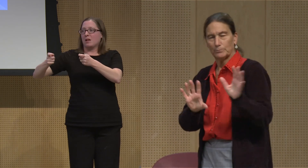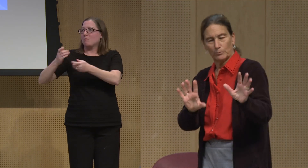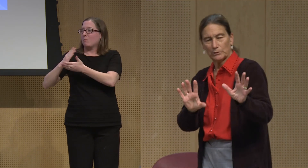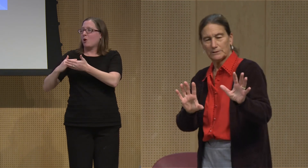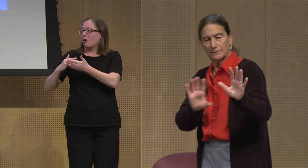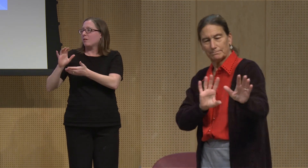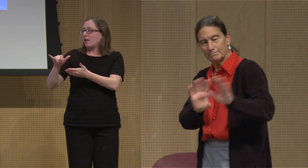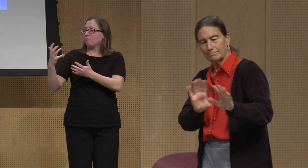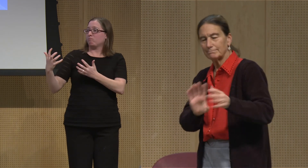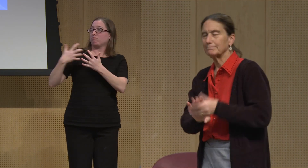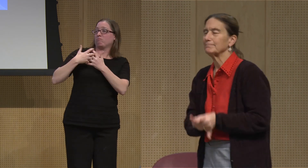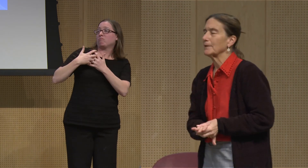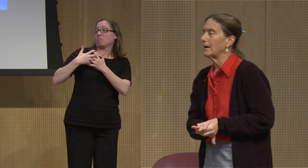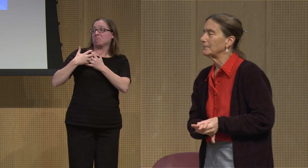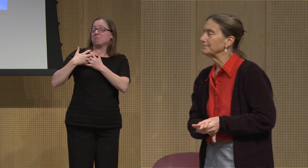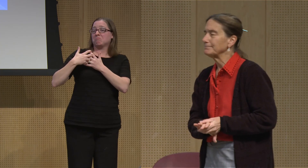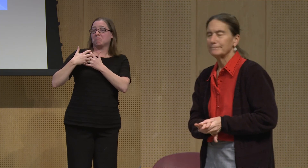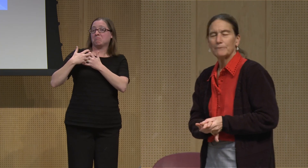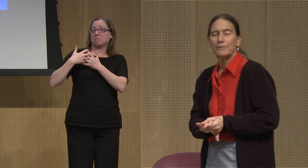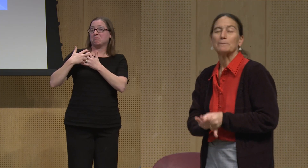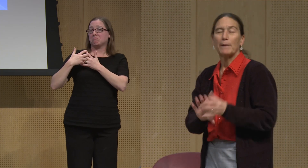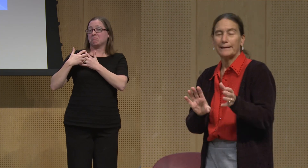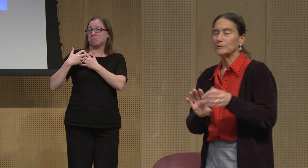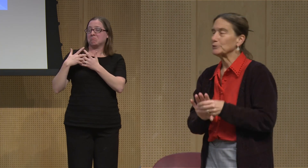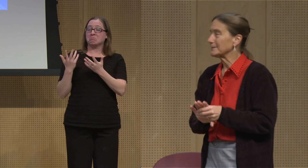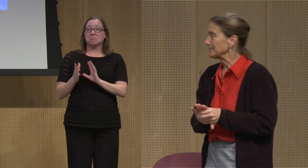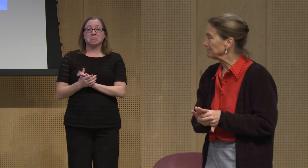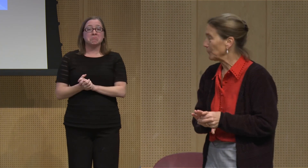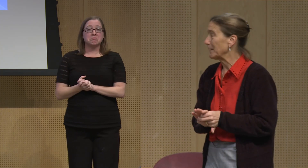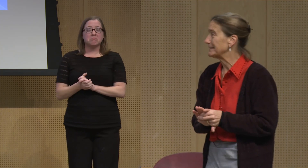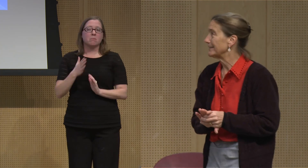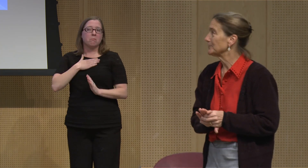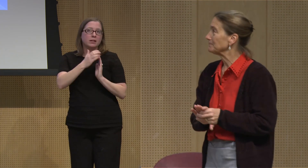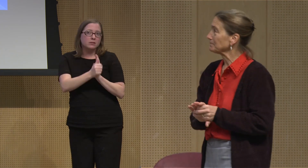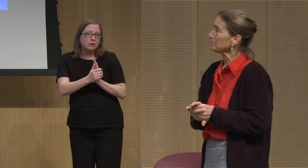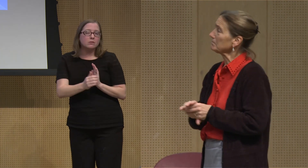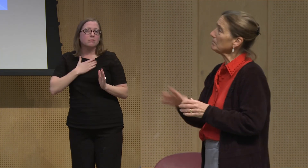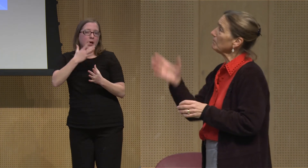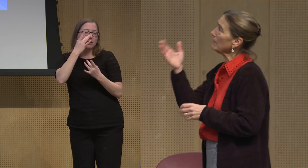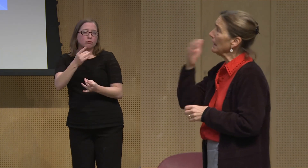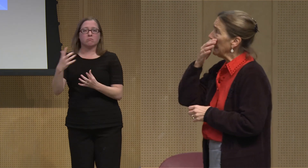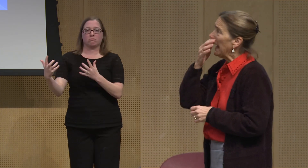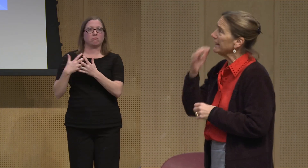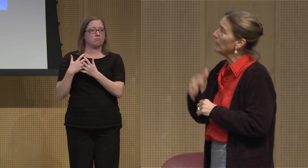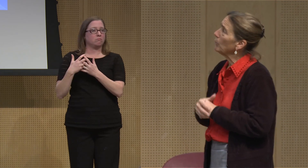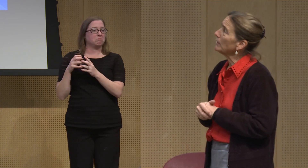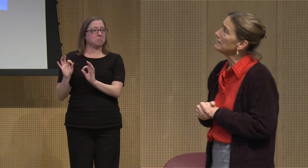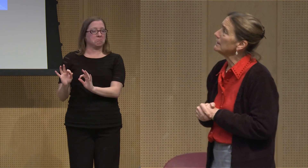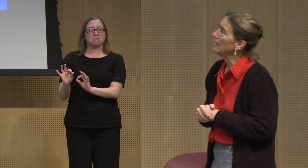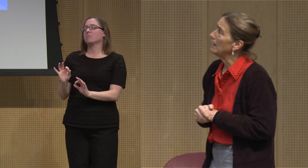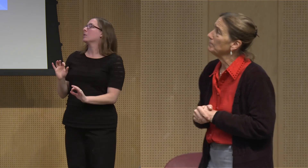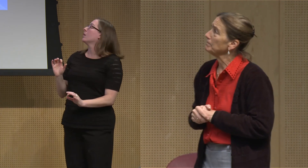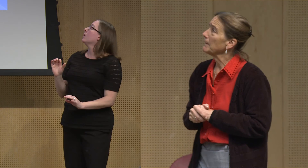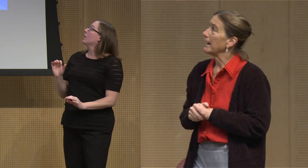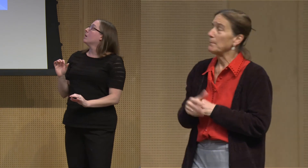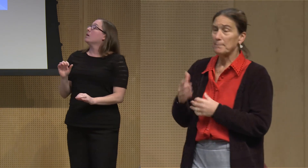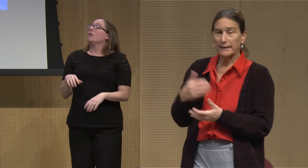WAS, UM--FIT MY INTERESTS OR MY SKILLS. AND I WORKED, UM-- I GOT MY MASTER'S DEGREE